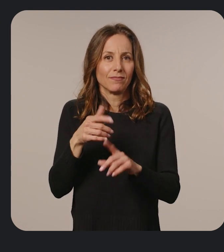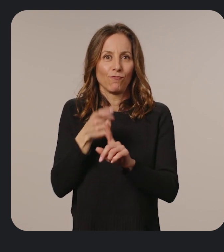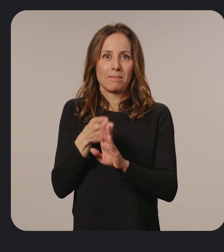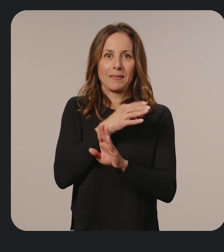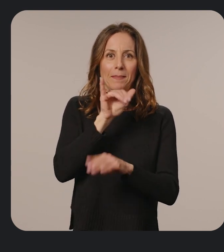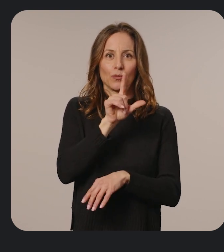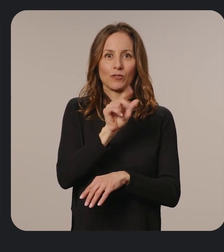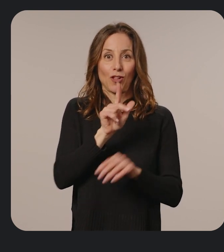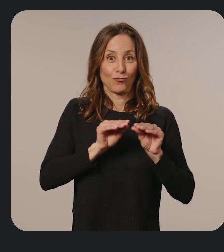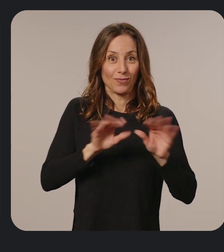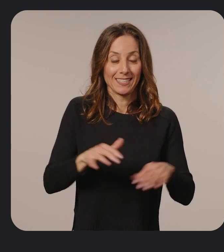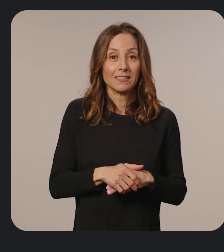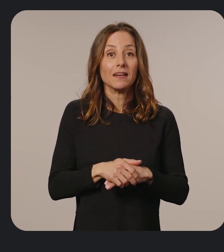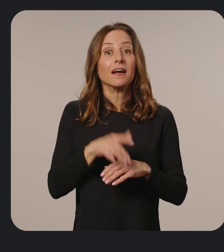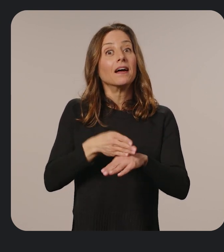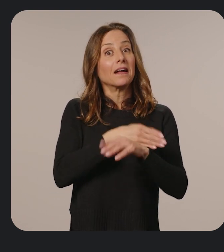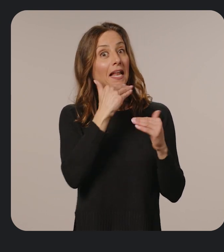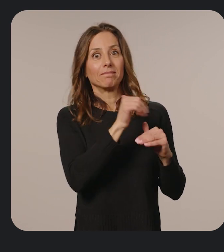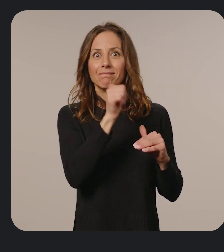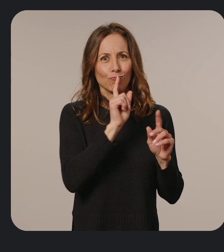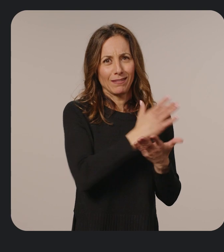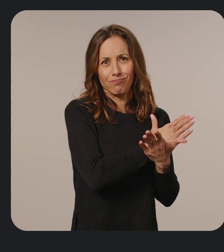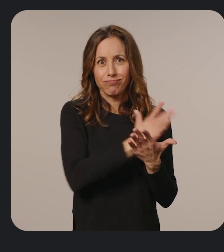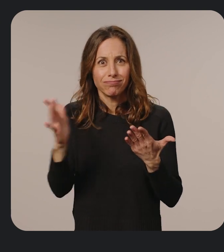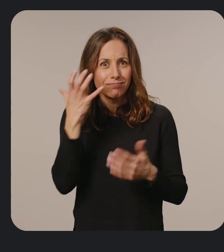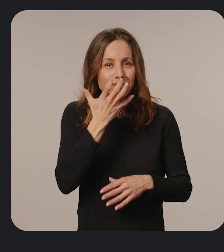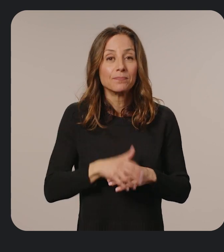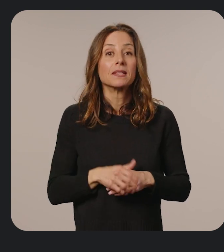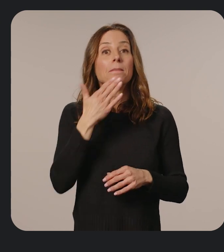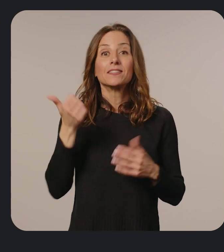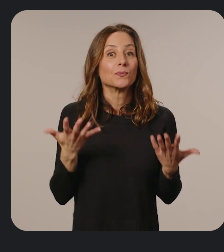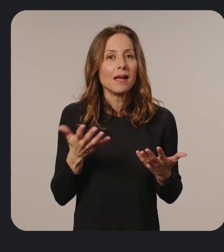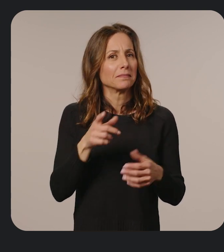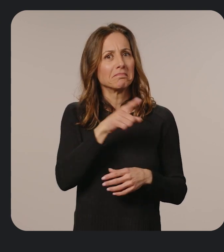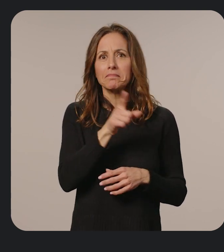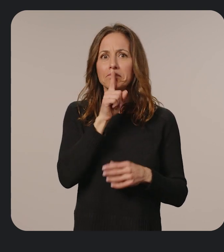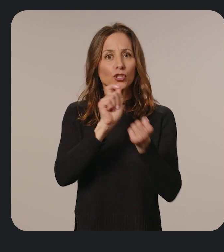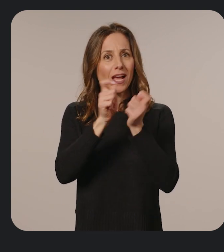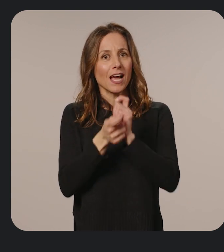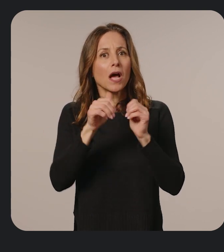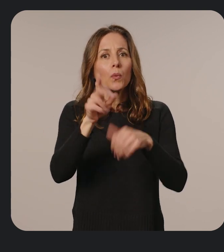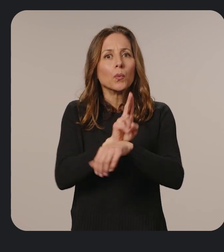can be seen in the May 2023 release, but these improvements apply across the board. The best thing about this is that you